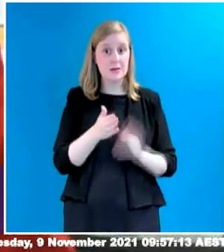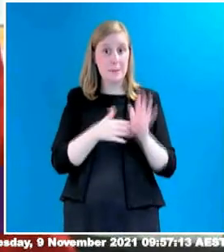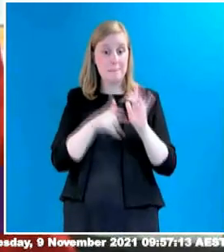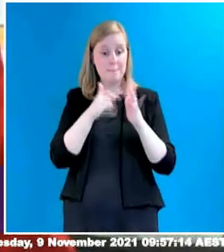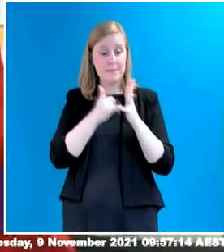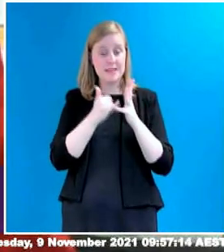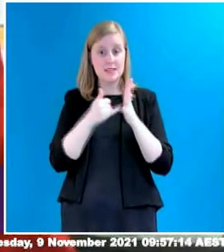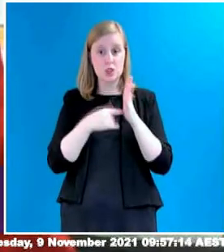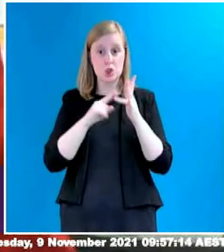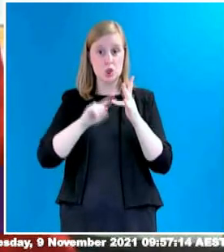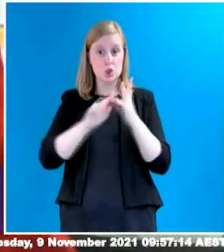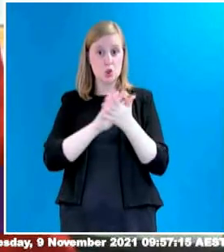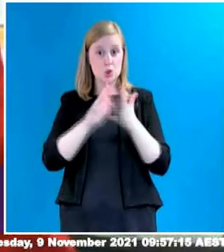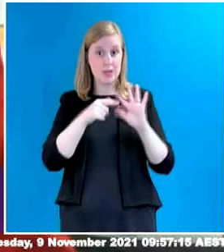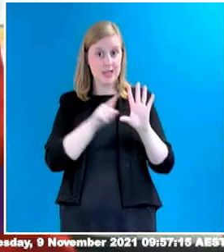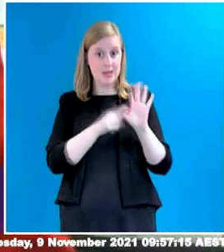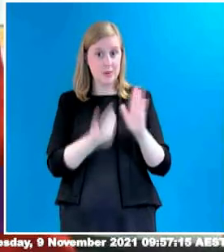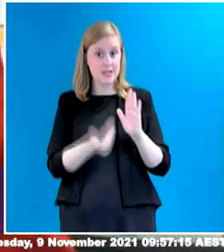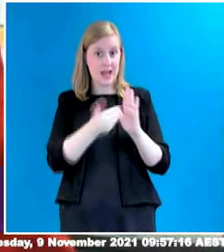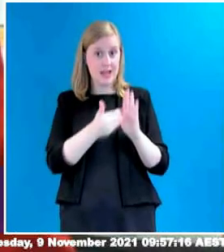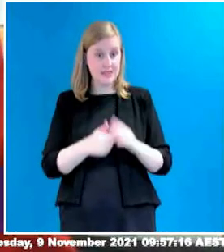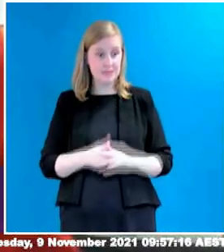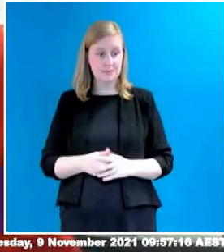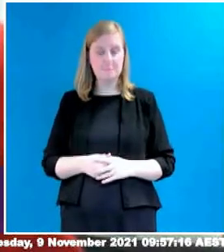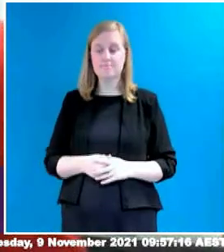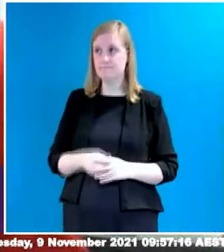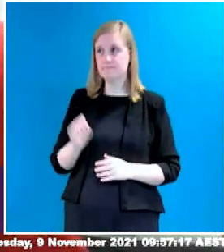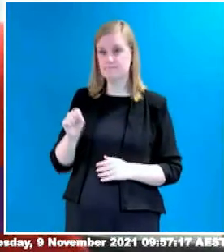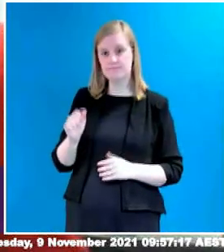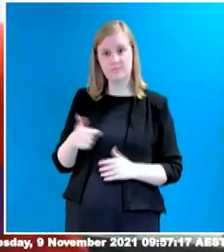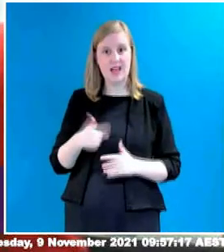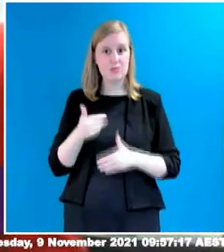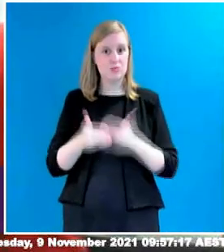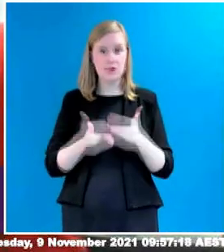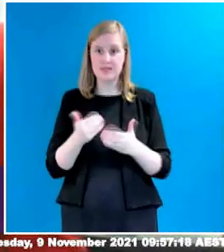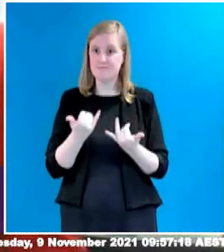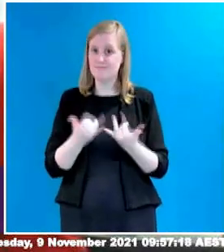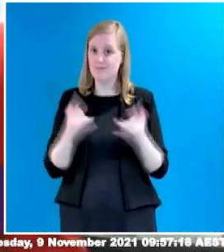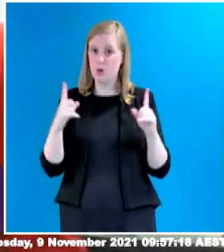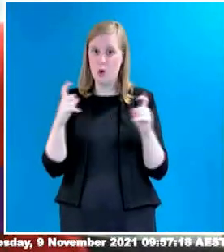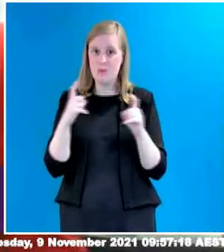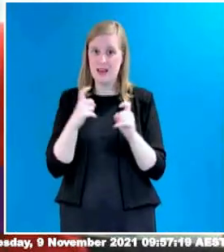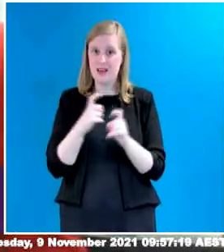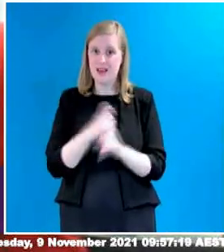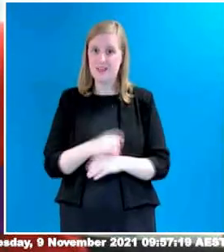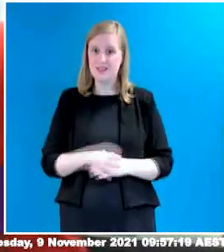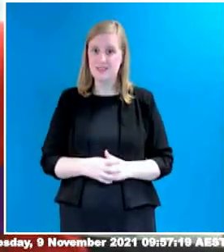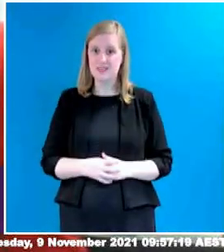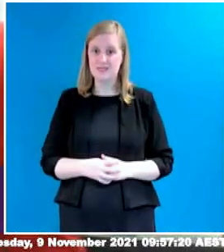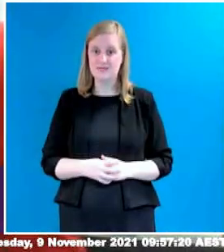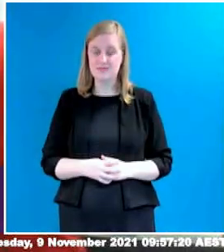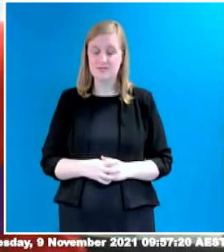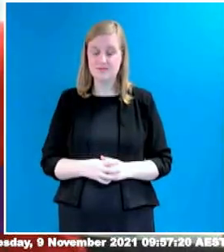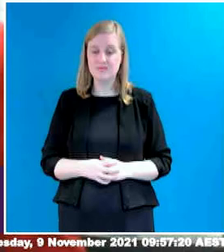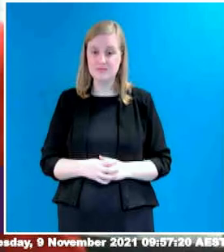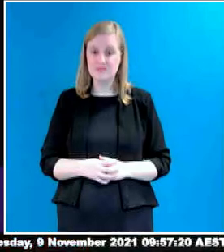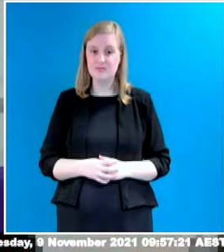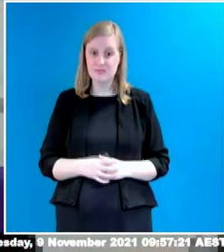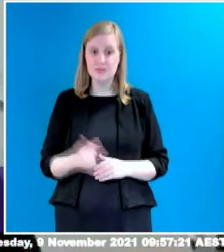I think that is a complex process and that is one of the issues we deal with on an ongoing basis in the jurisdictions that